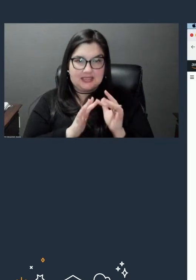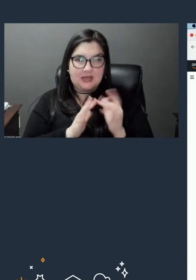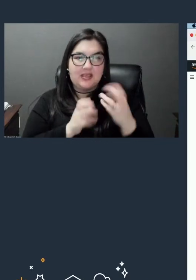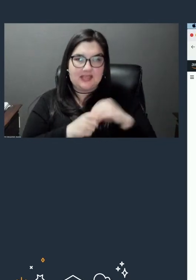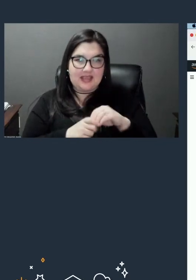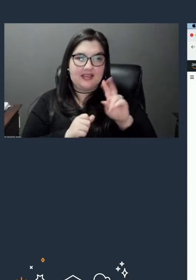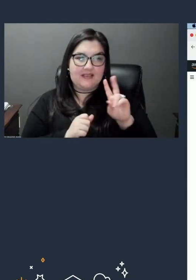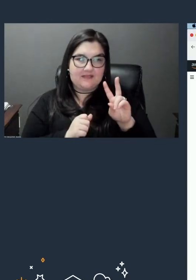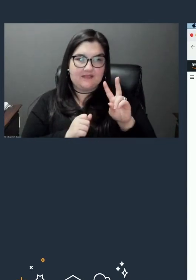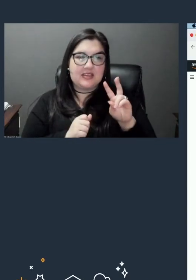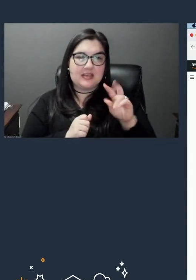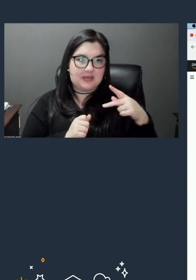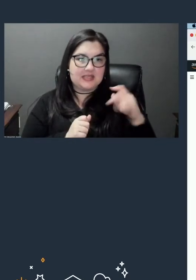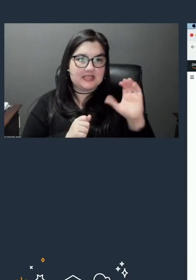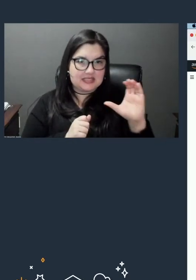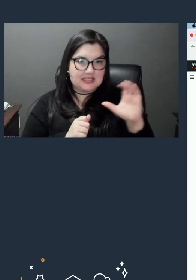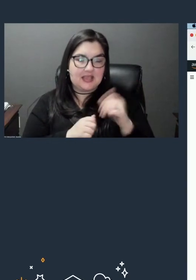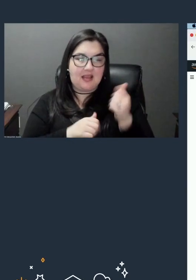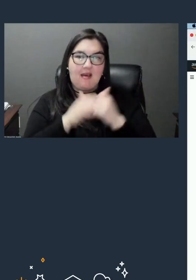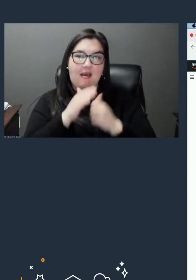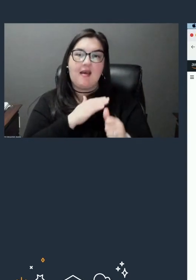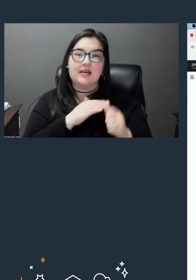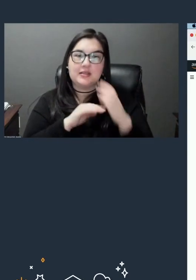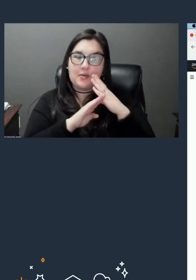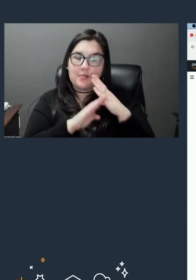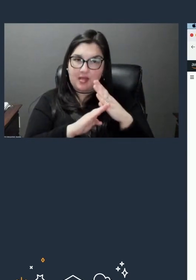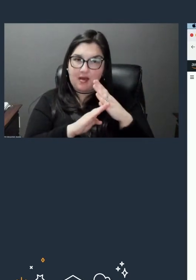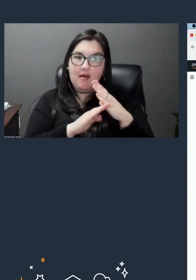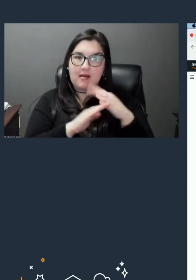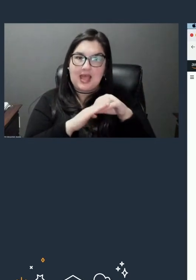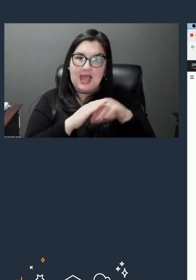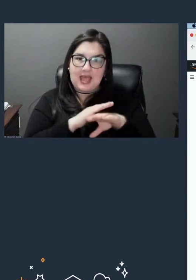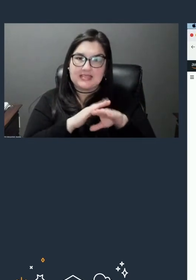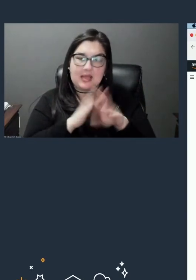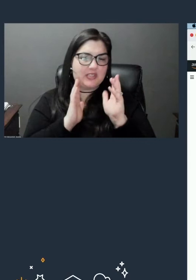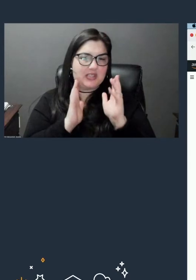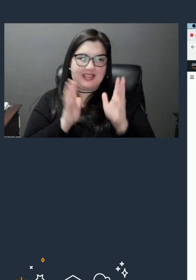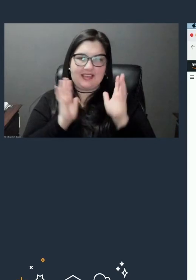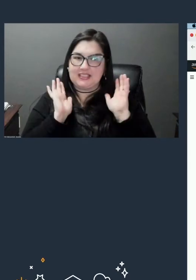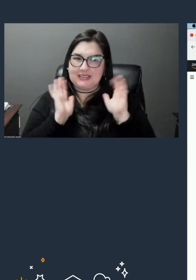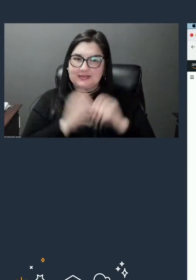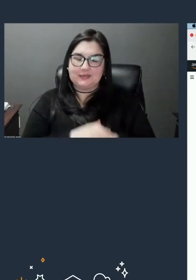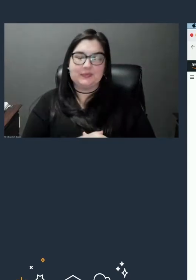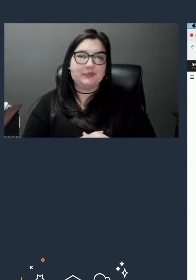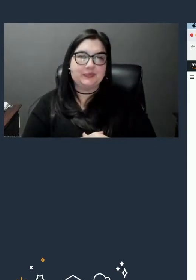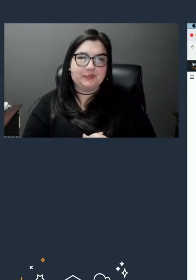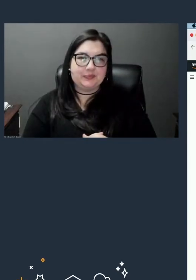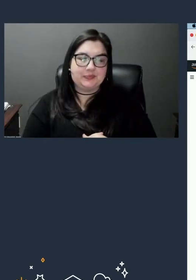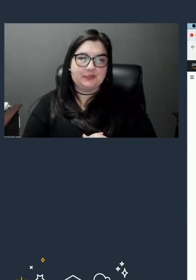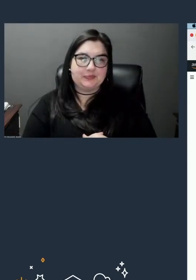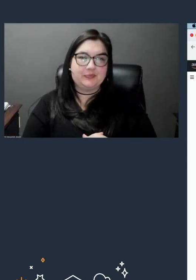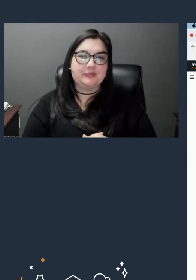Under block public access setting for this access point, I'm going to leave it as is. I'm gonna keep it checked,